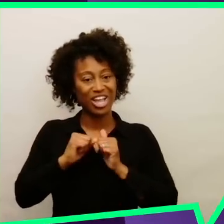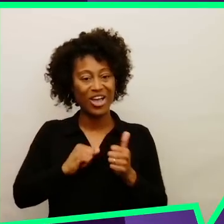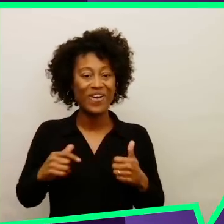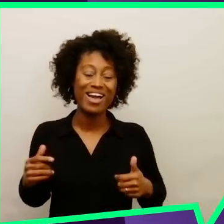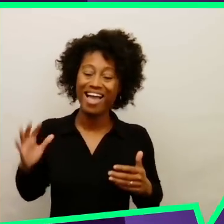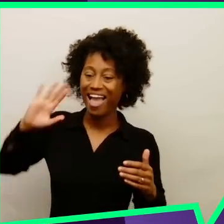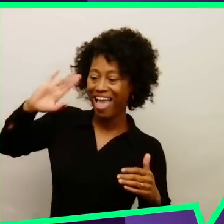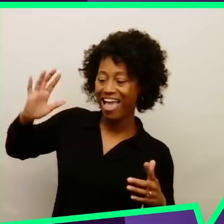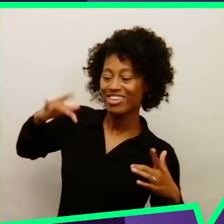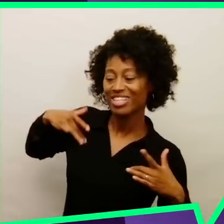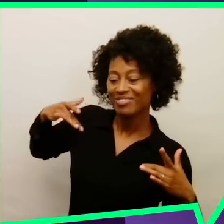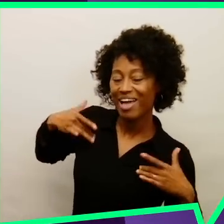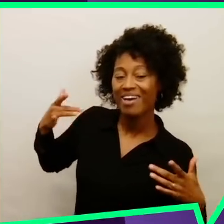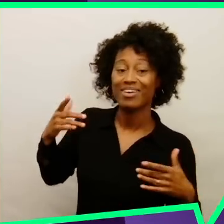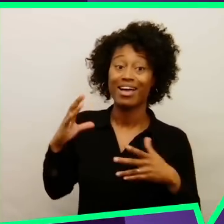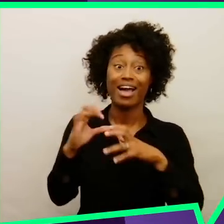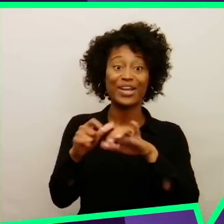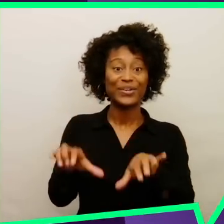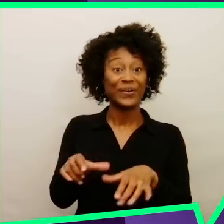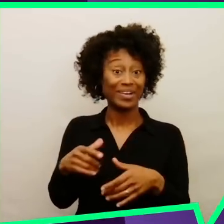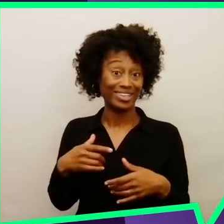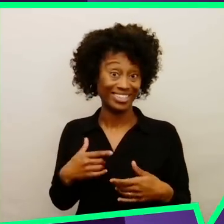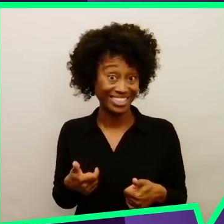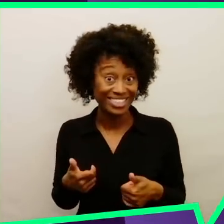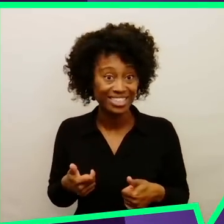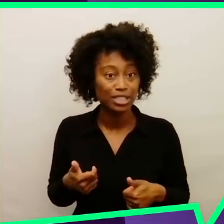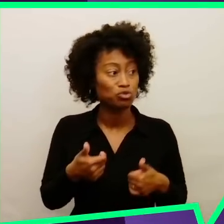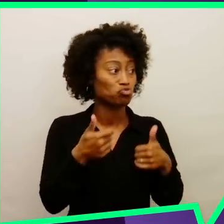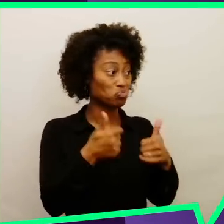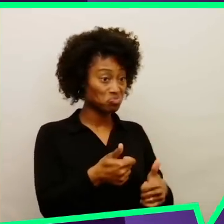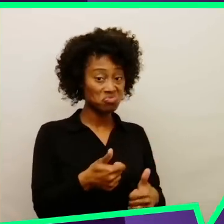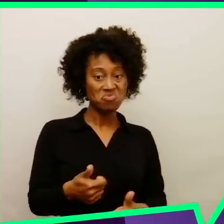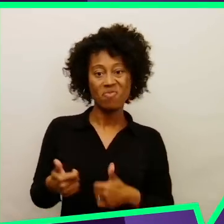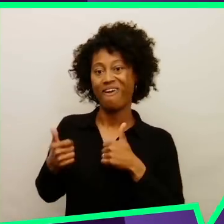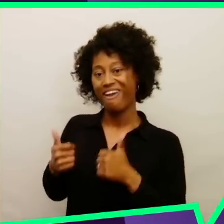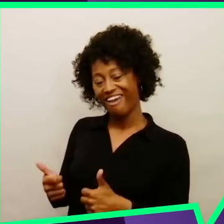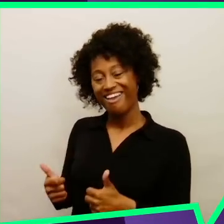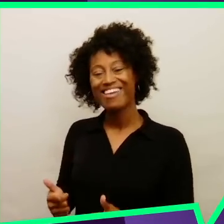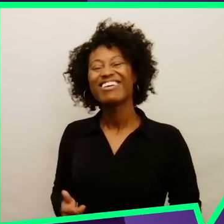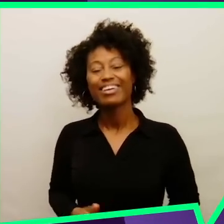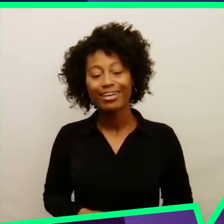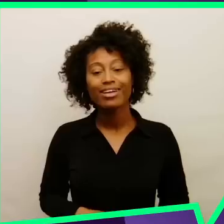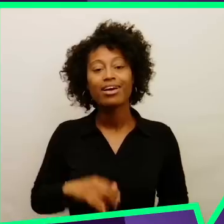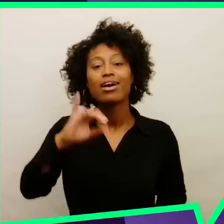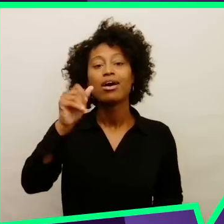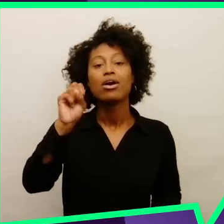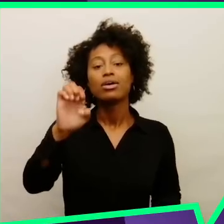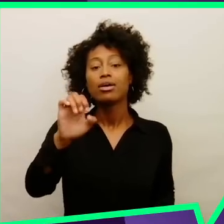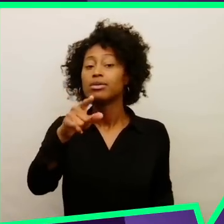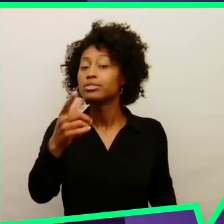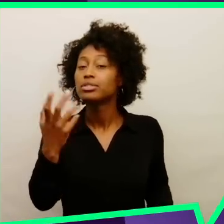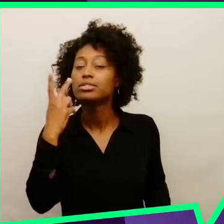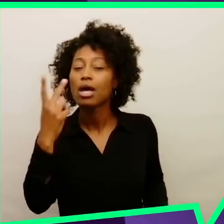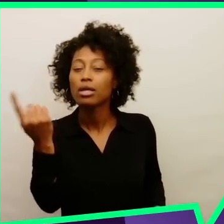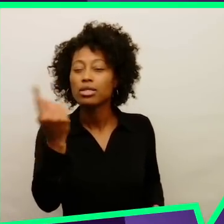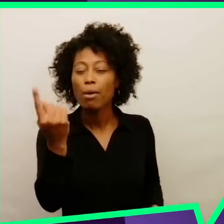Glad to be here. How's everybody doing? Good. Yeah. Jose-- I know Jose saw something, Tirrell,